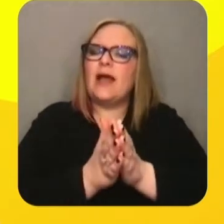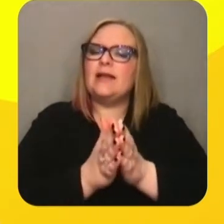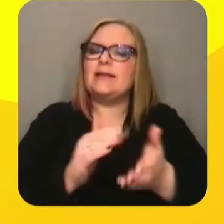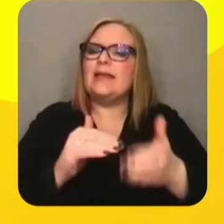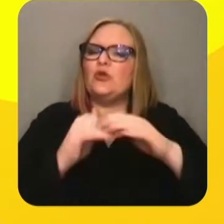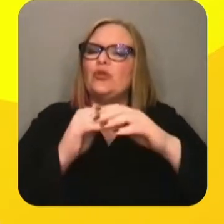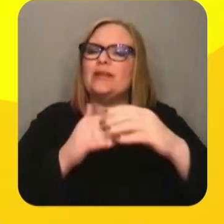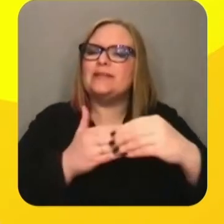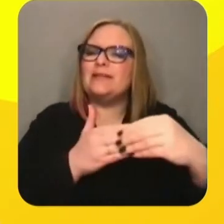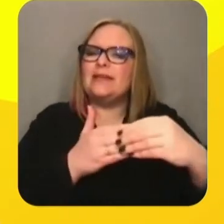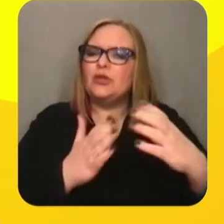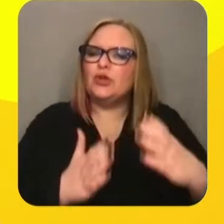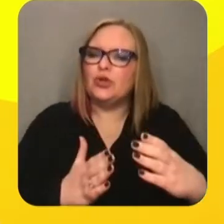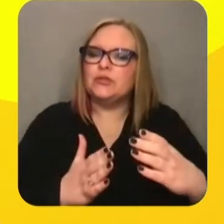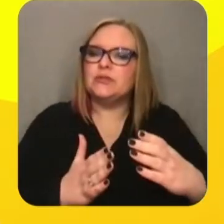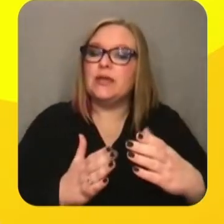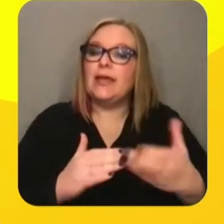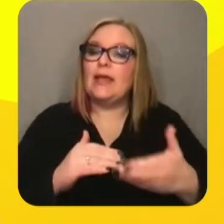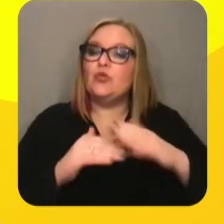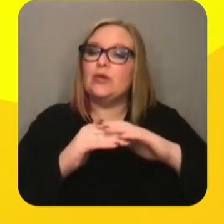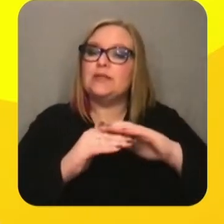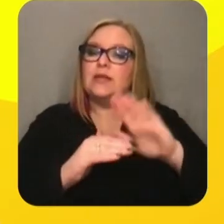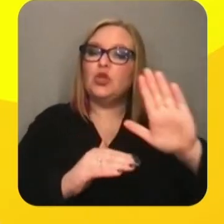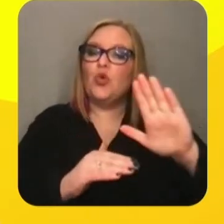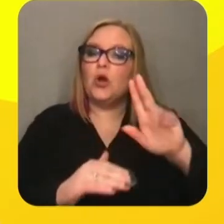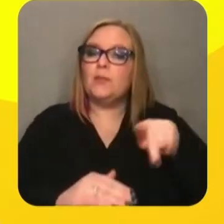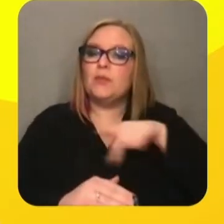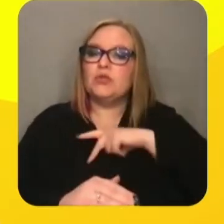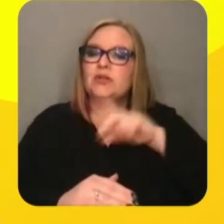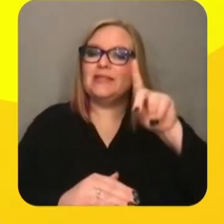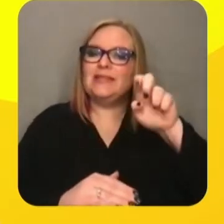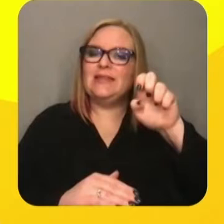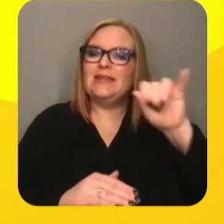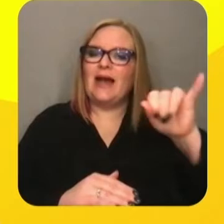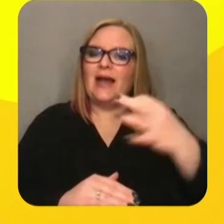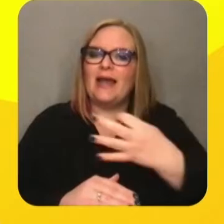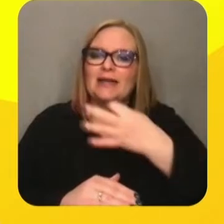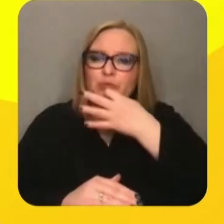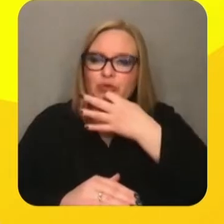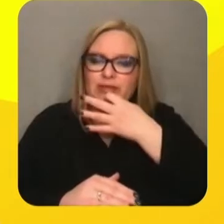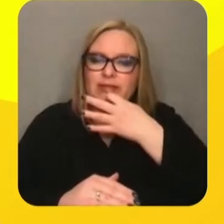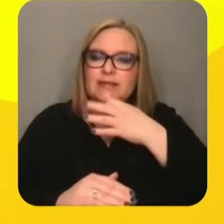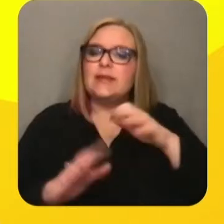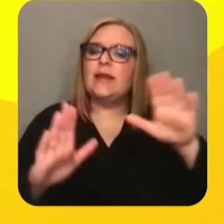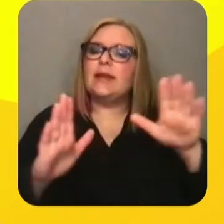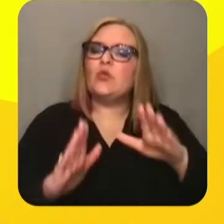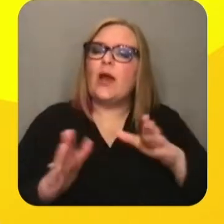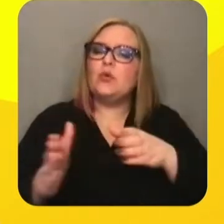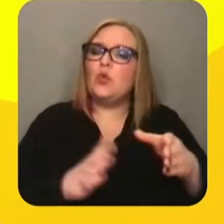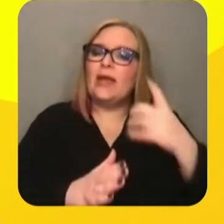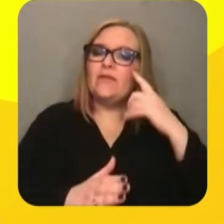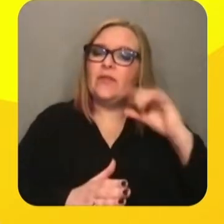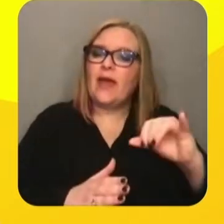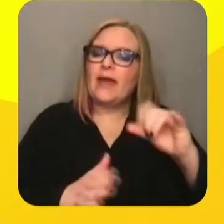by increasing your personal DEI expertise. And I think an incredible way to do this is by recognizing that being open,